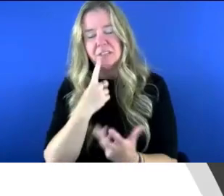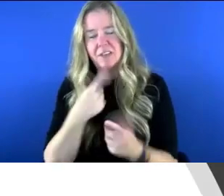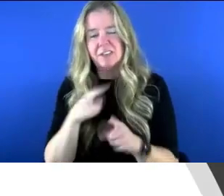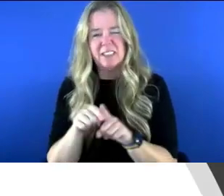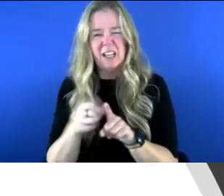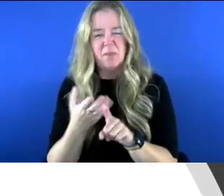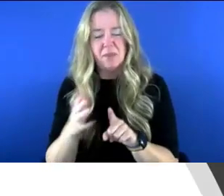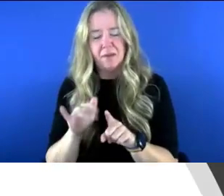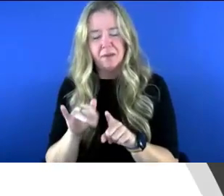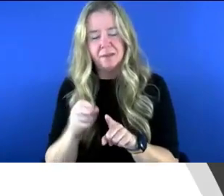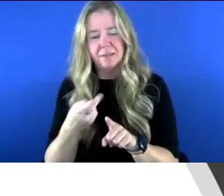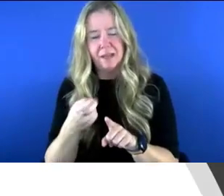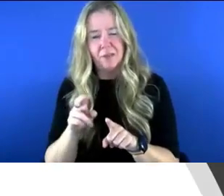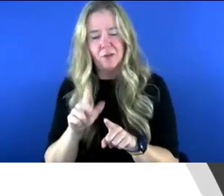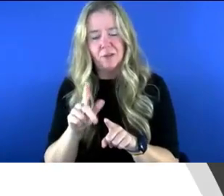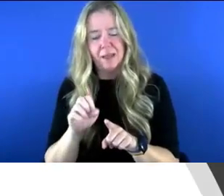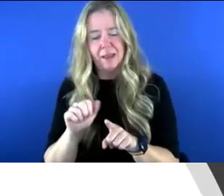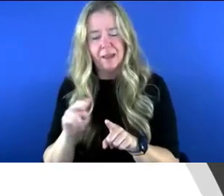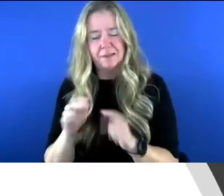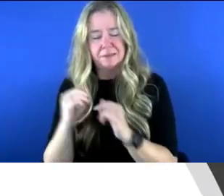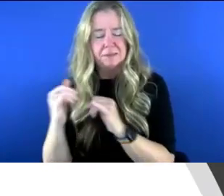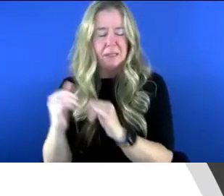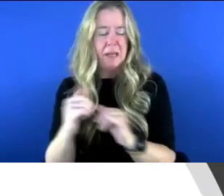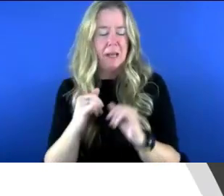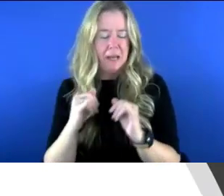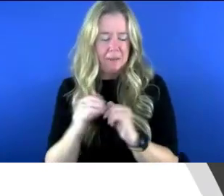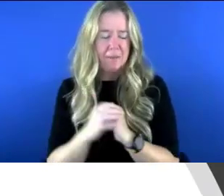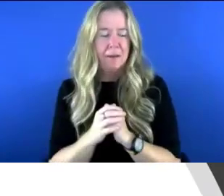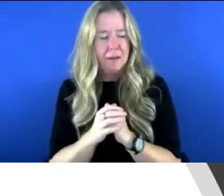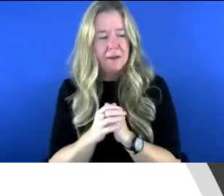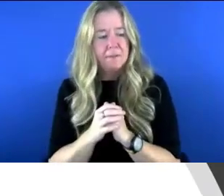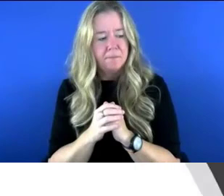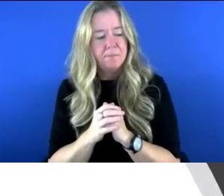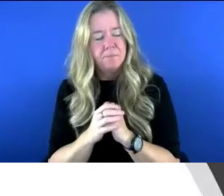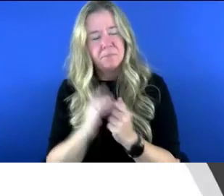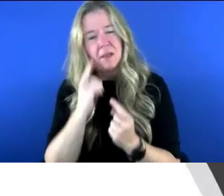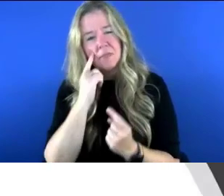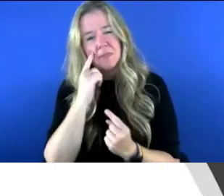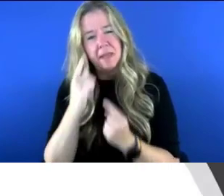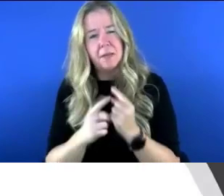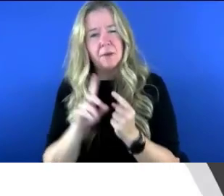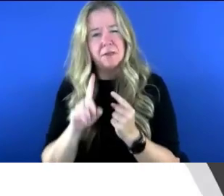as Heather and Leeann. Thinking about DHH+,